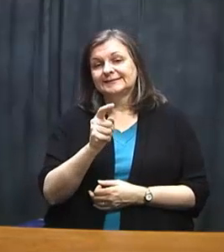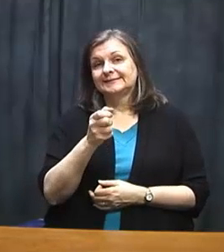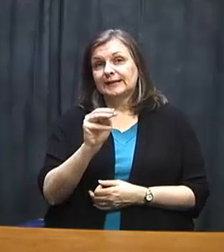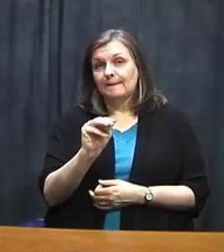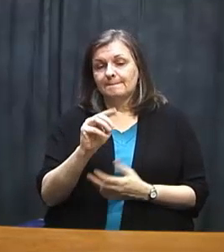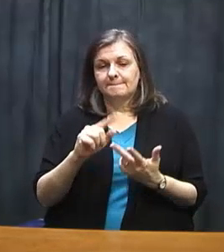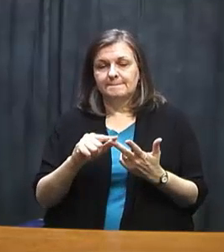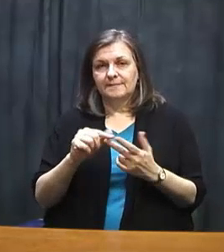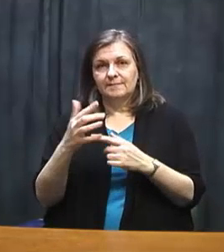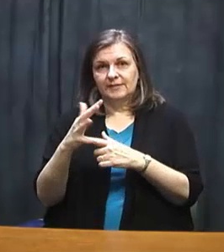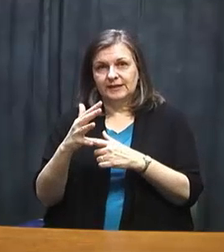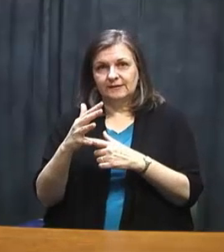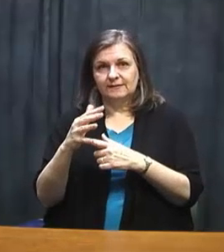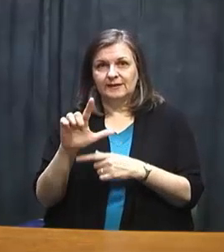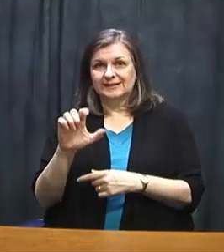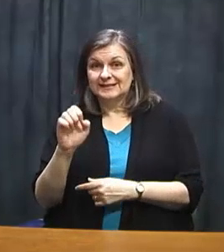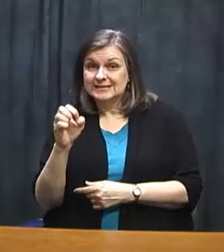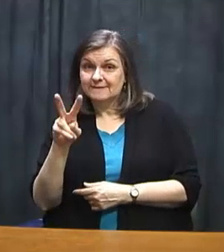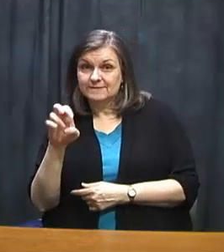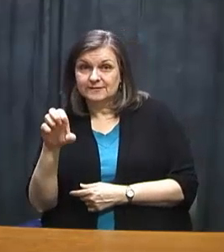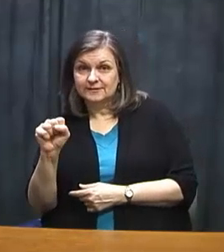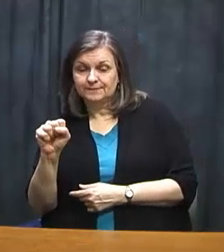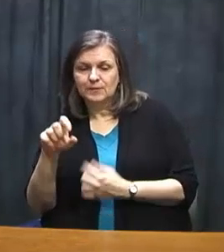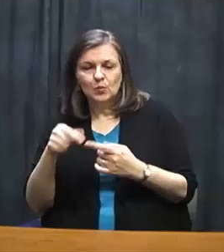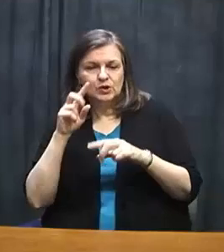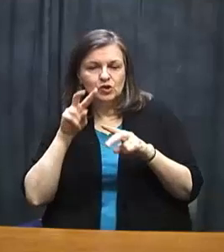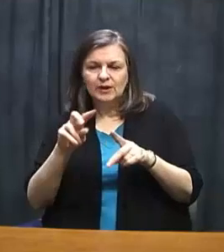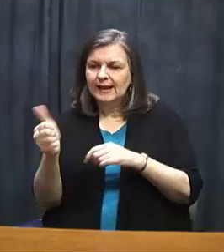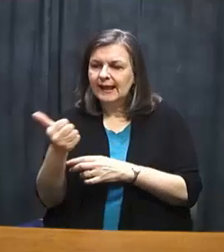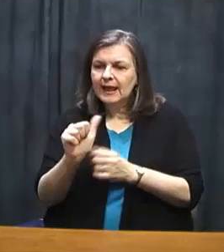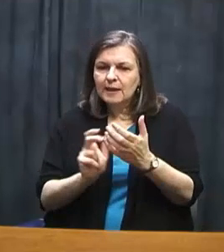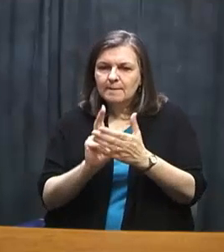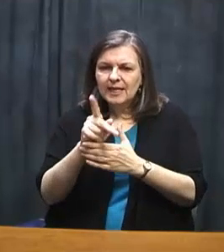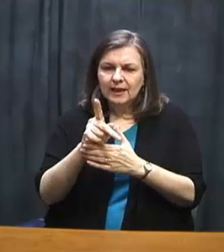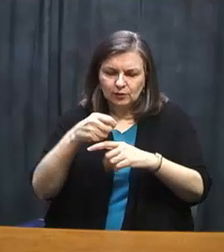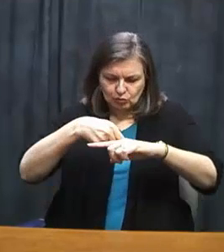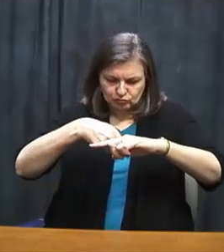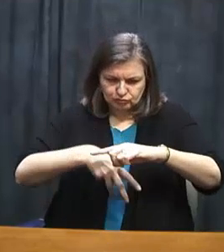so if we look at our roots stems and leaves of any of our plants